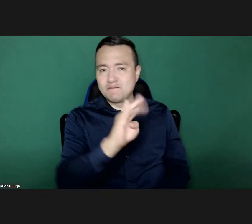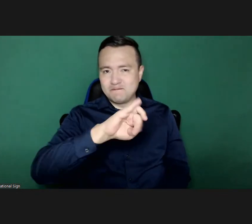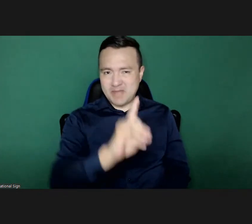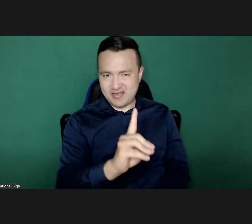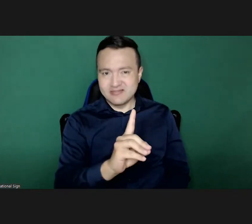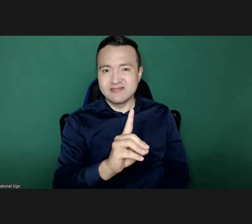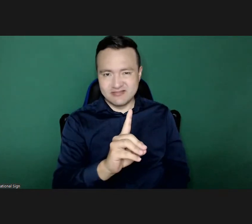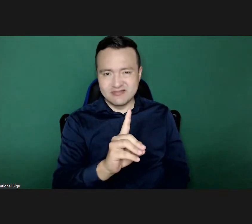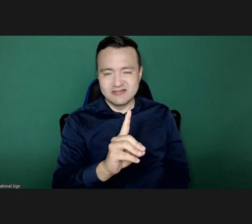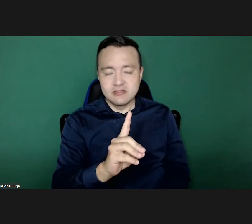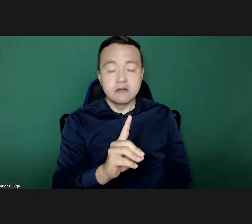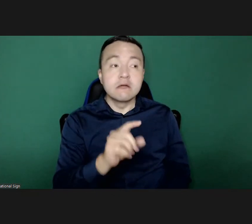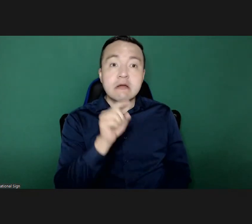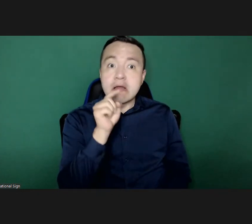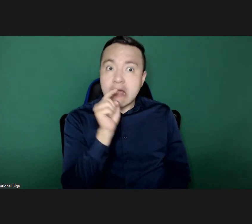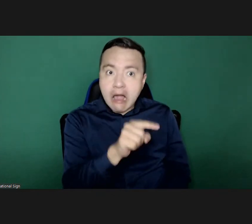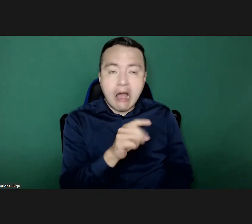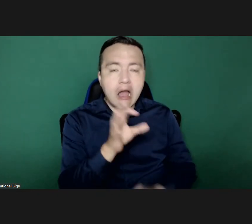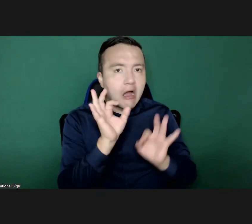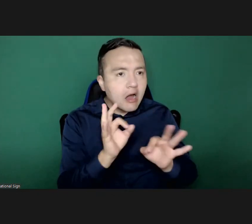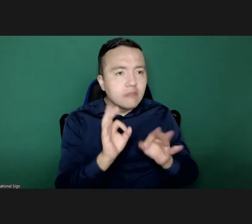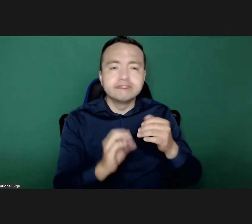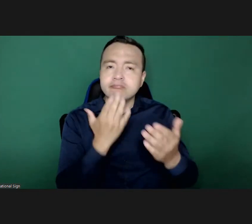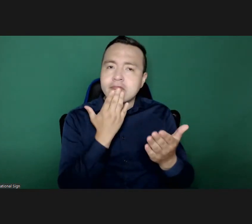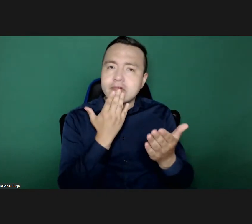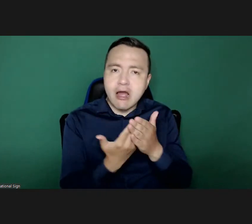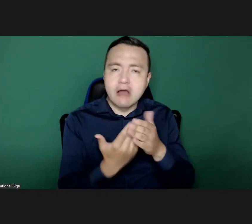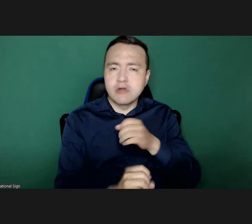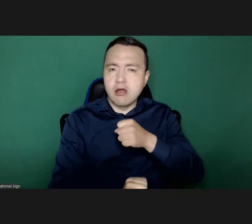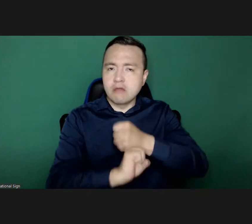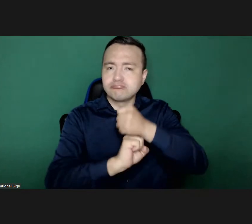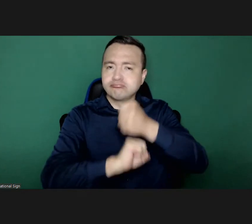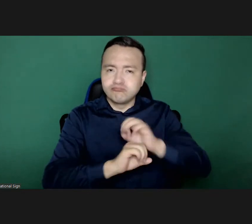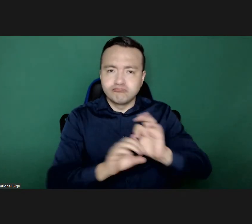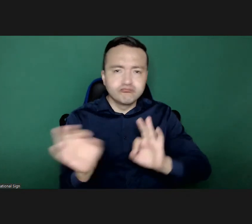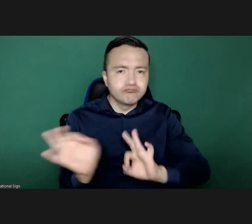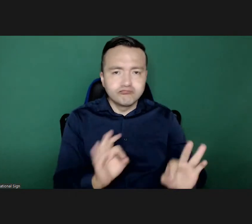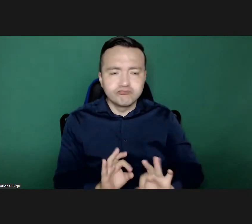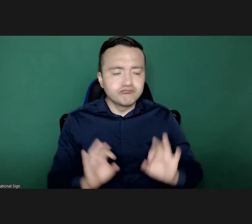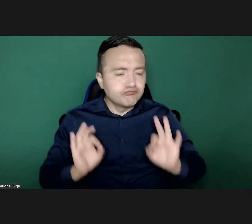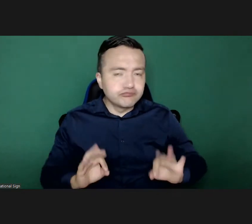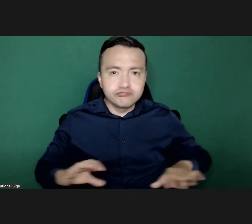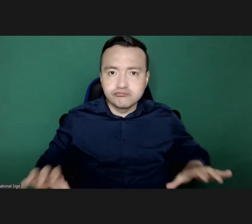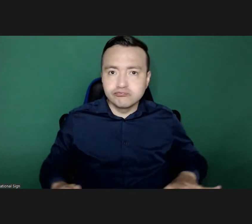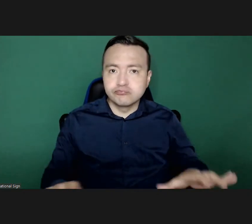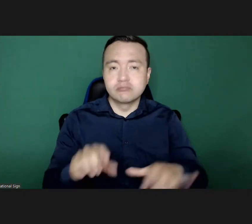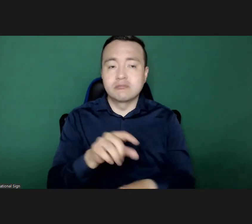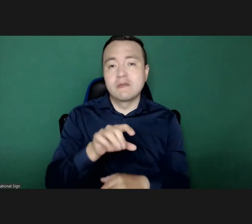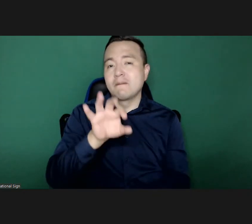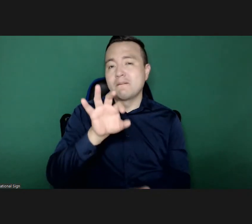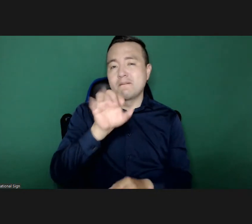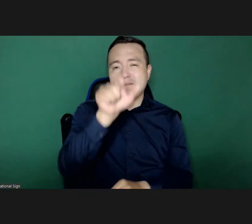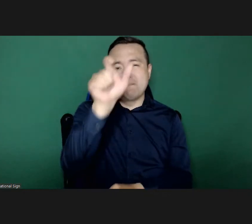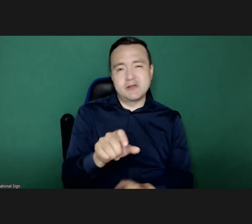As a member of PAHO's interAmerican Task Force on NCD, a partnership of international agencies